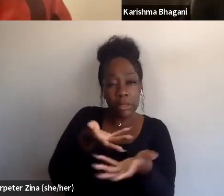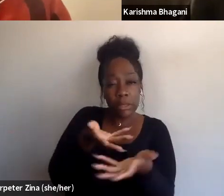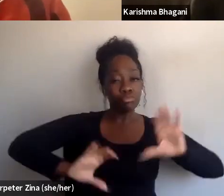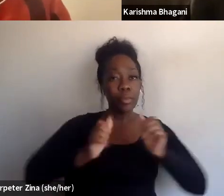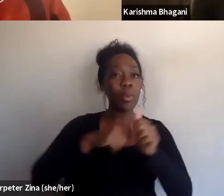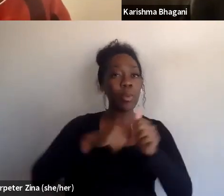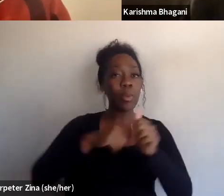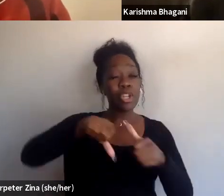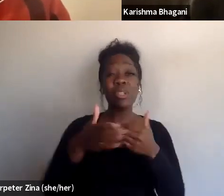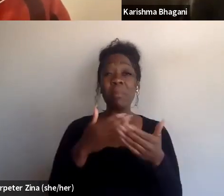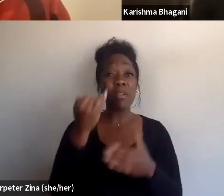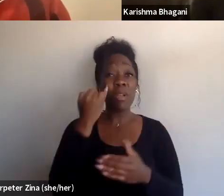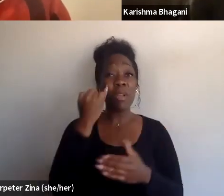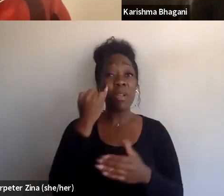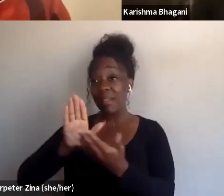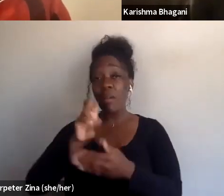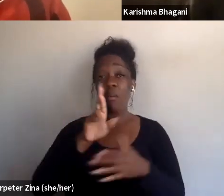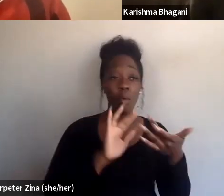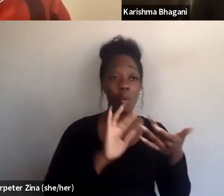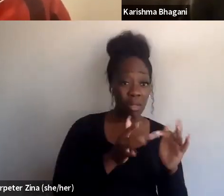Because I feel at least as young artists